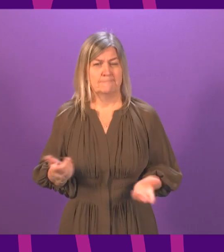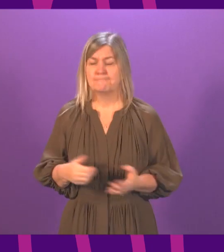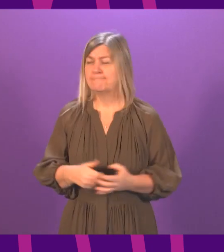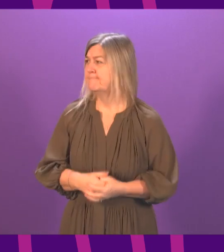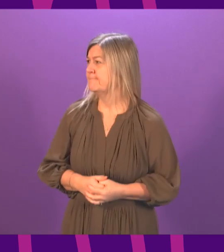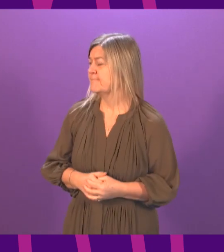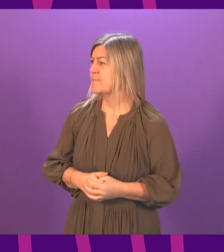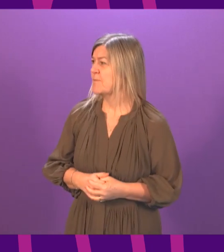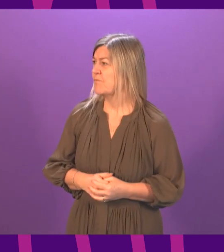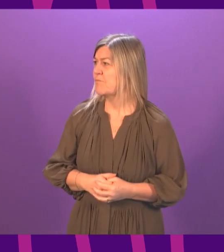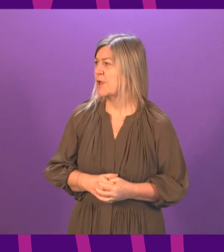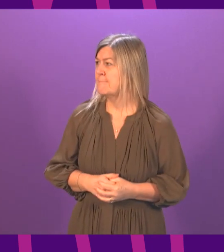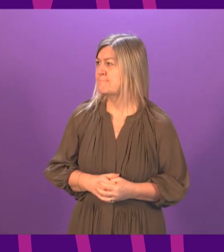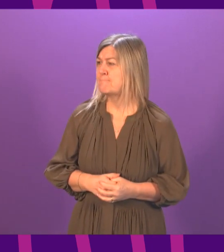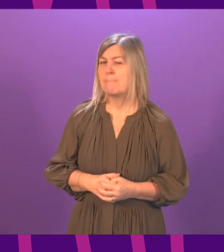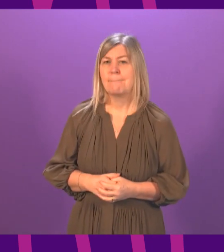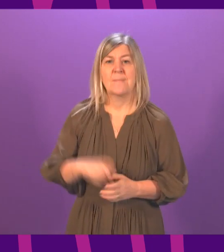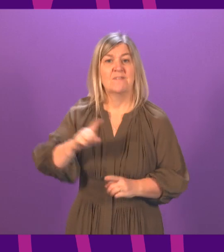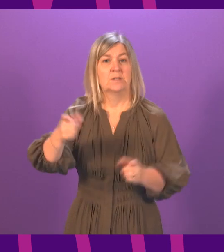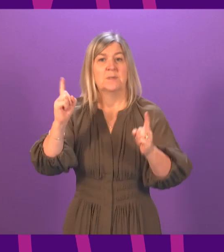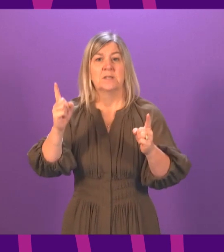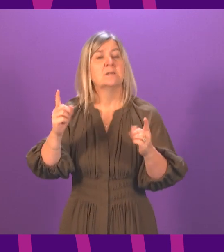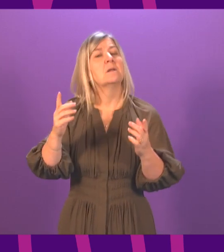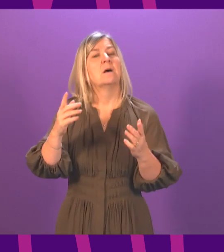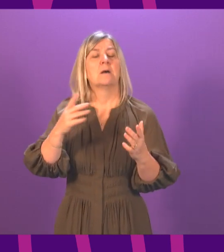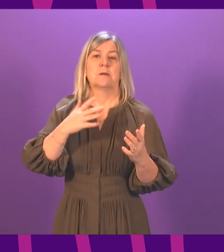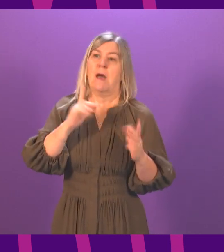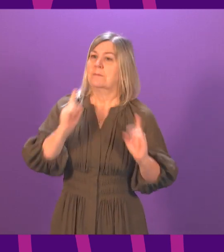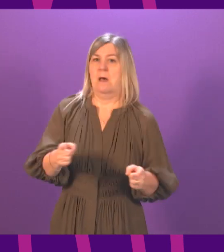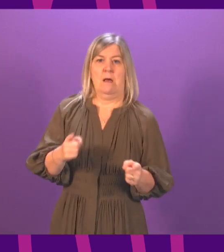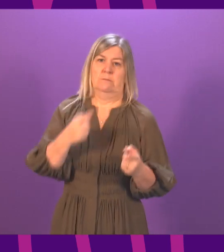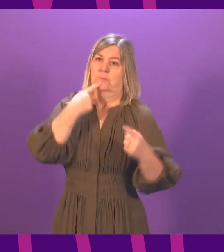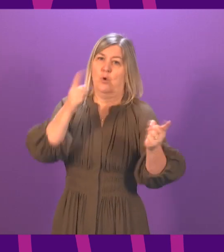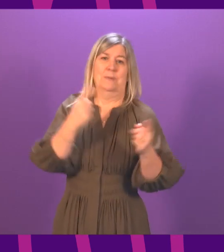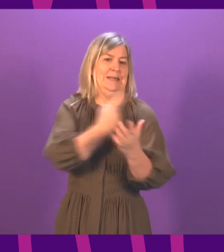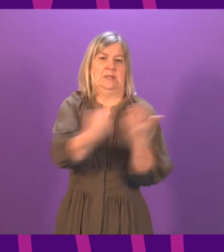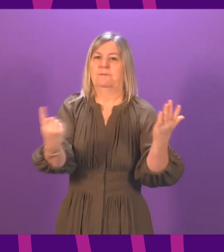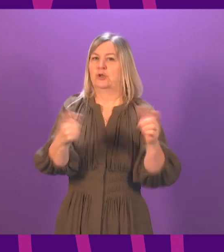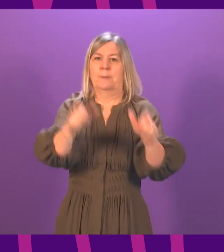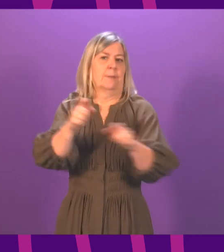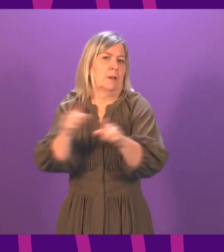on individual cases when I do not know all the details, but I appreciate that financial support